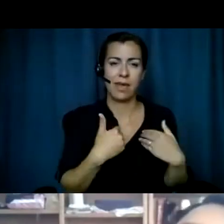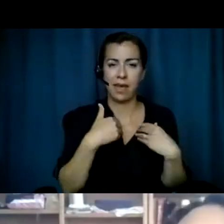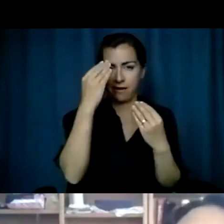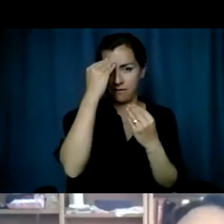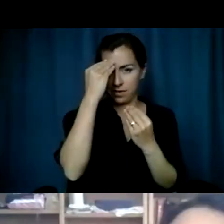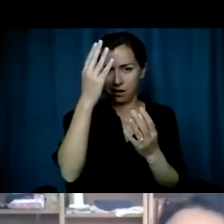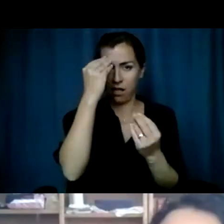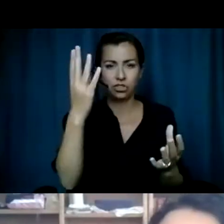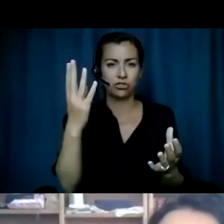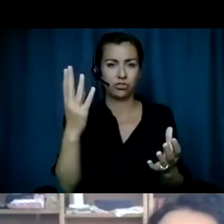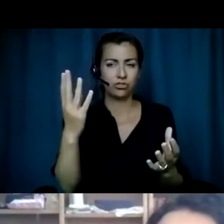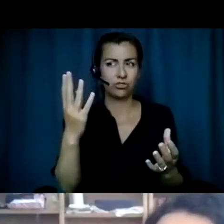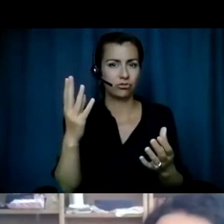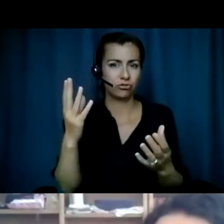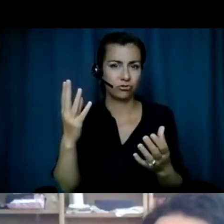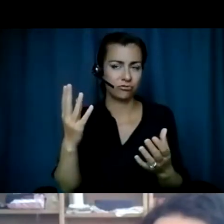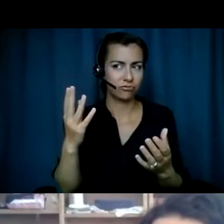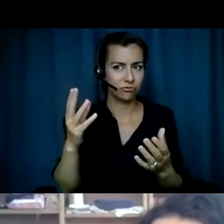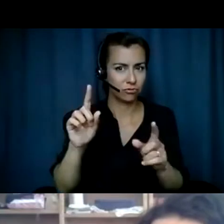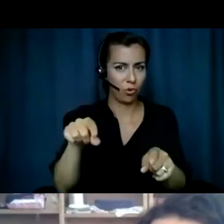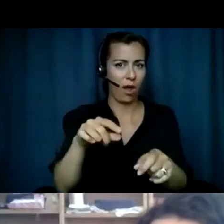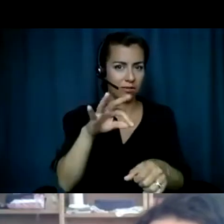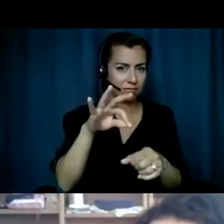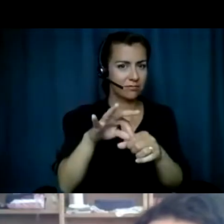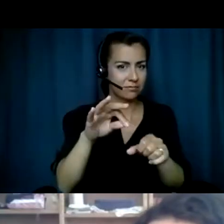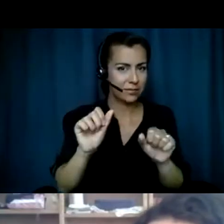poll, at the end,